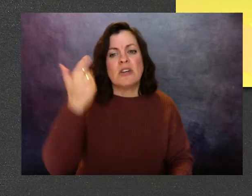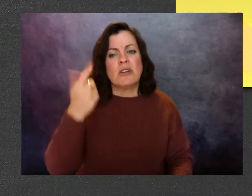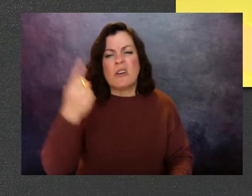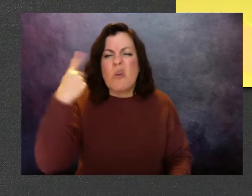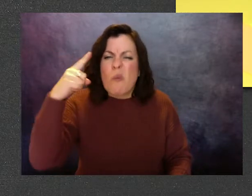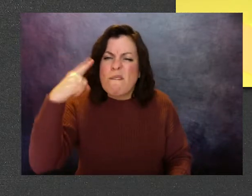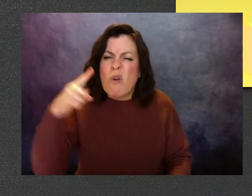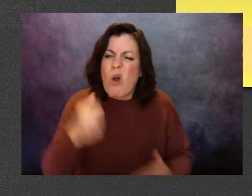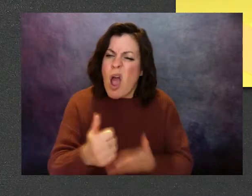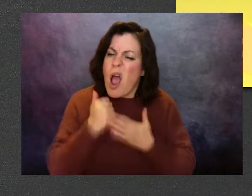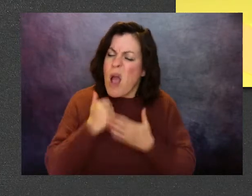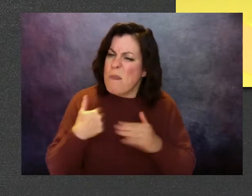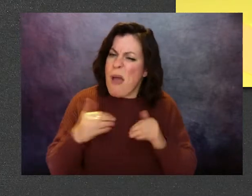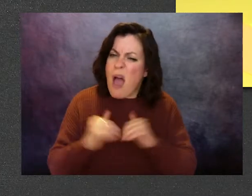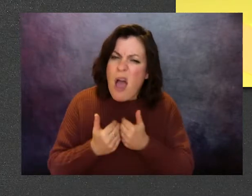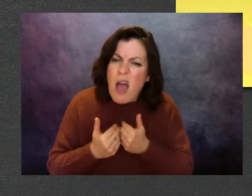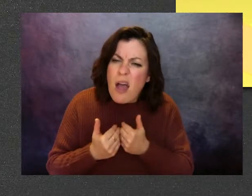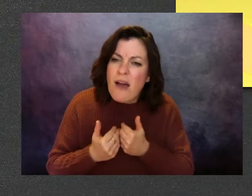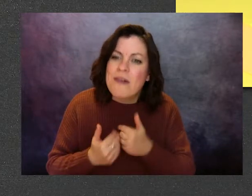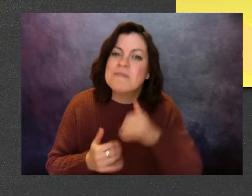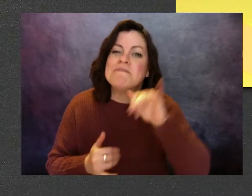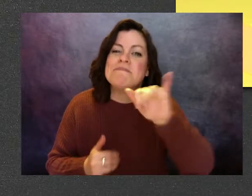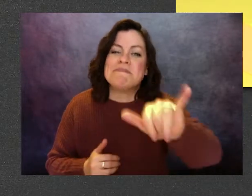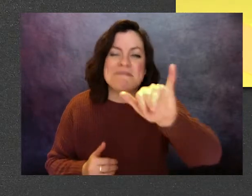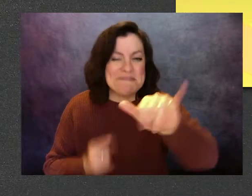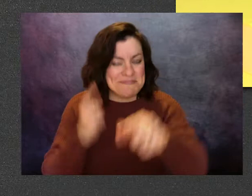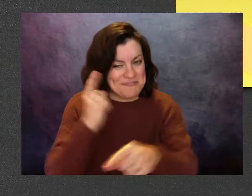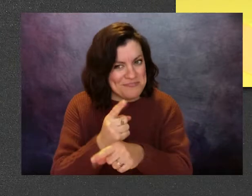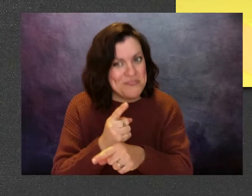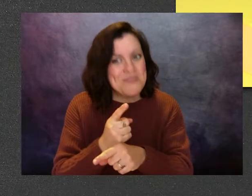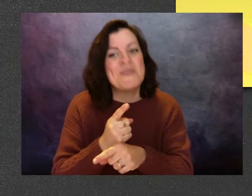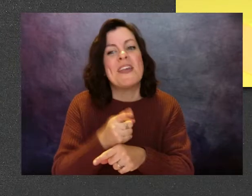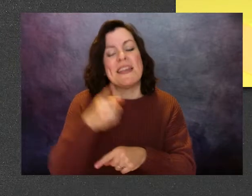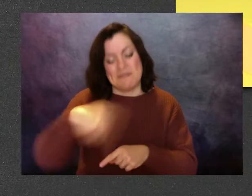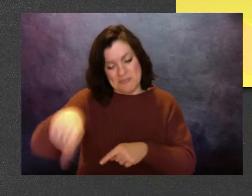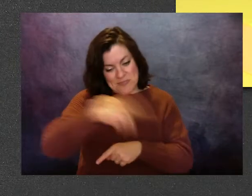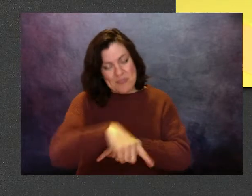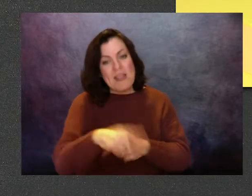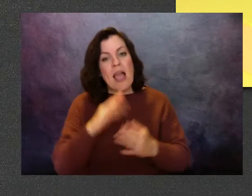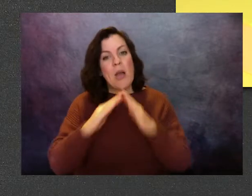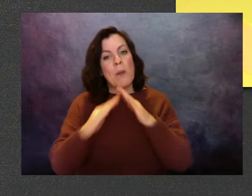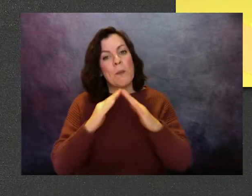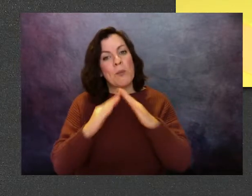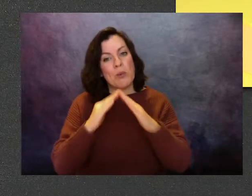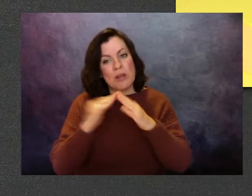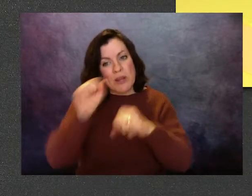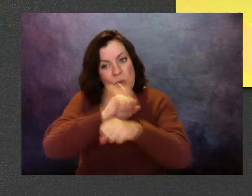Oh yeah. We're learning about community helpers and community helpers.